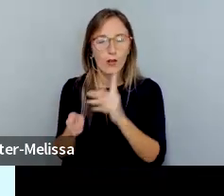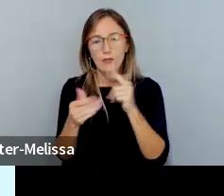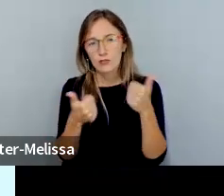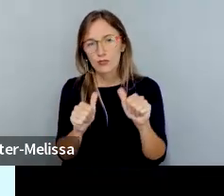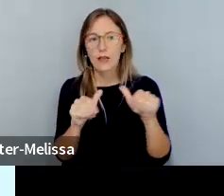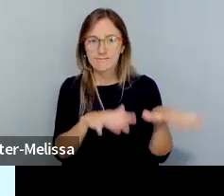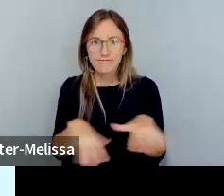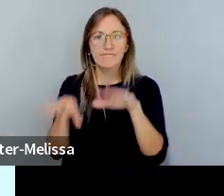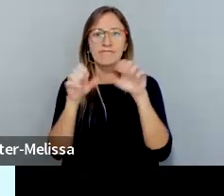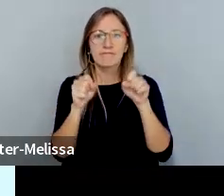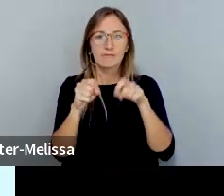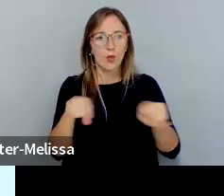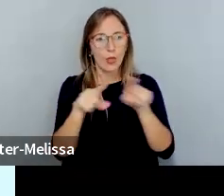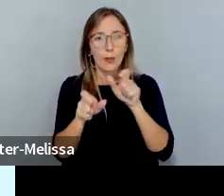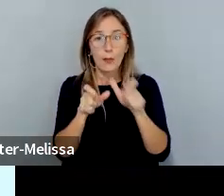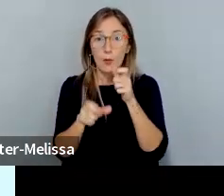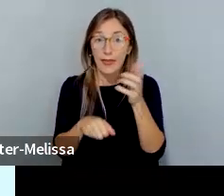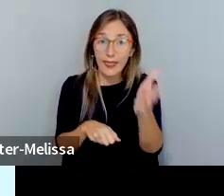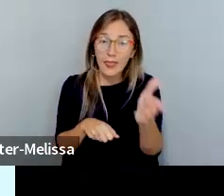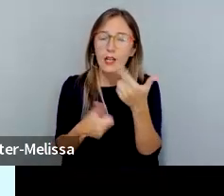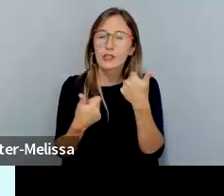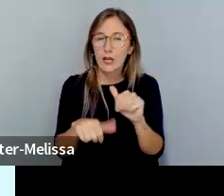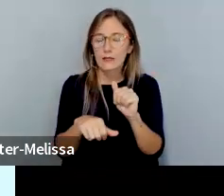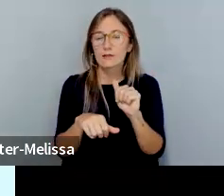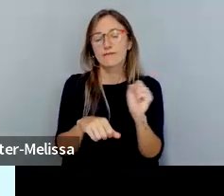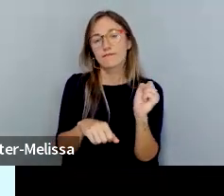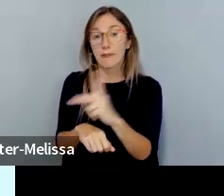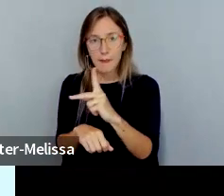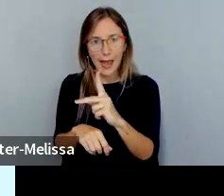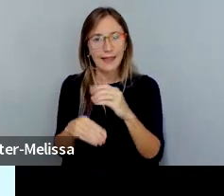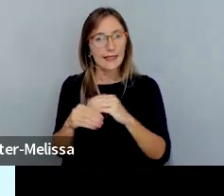called a special master appointed who oversaw trying to move people out of